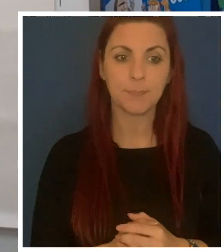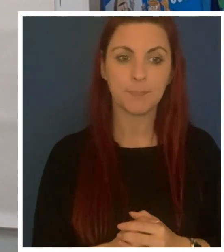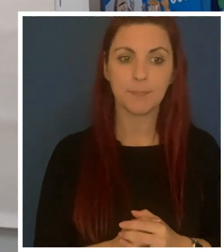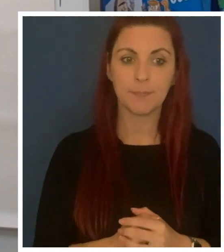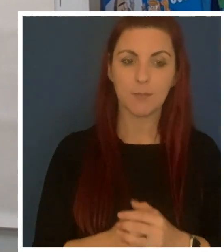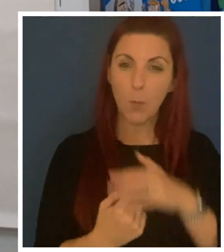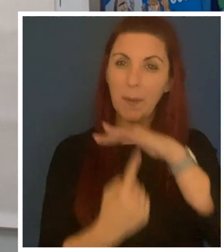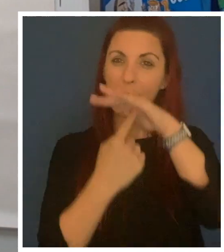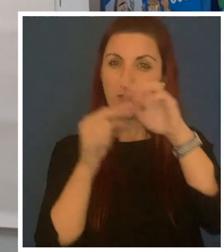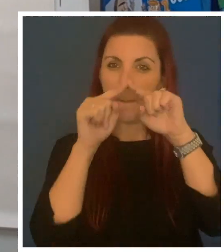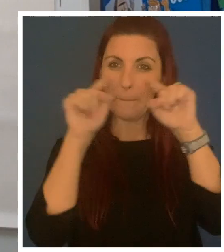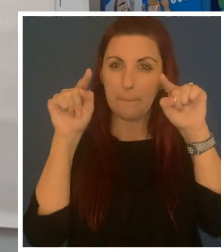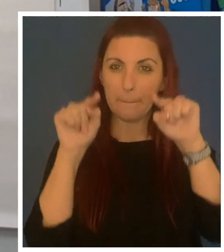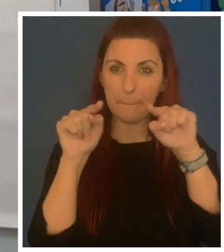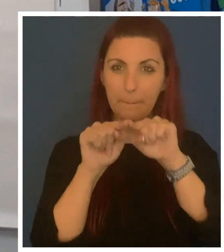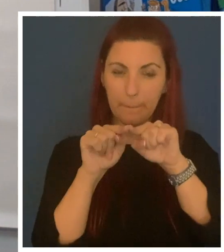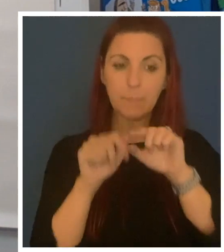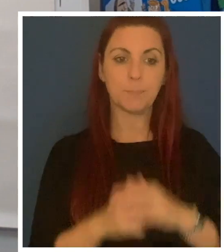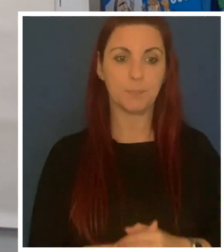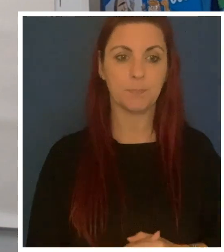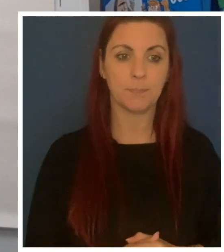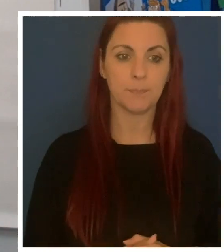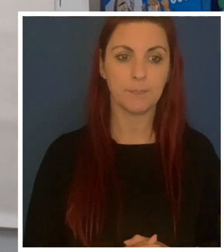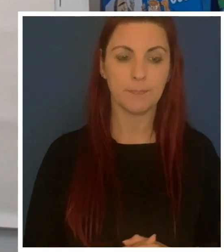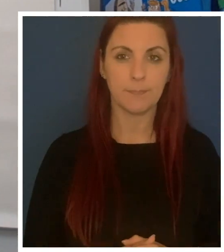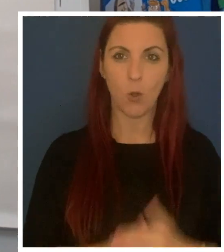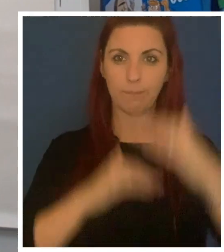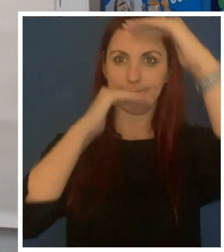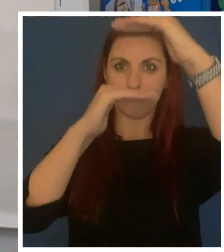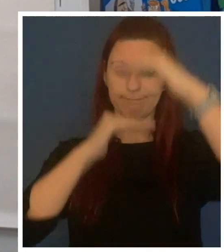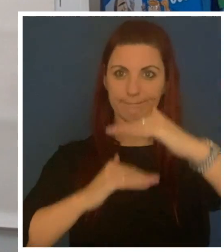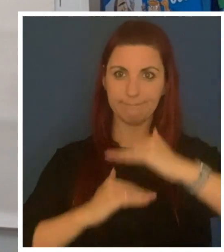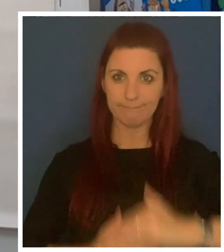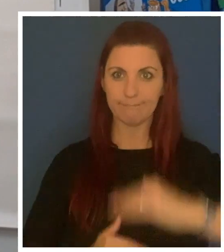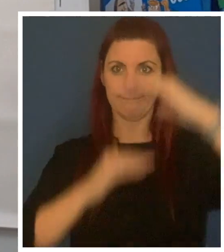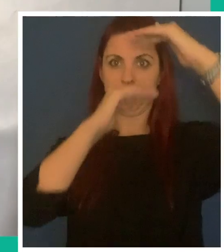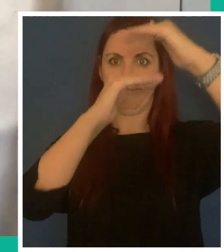towards the top again. So the top third of the sheet I'm going draw a little upside down triangle.